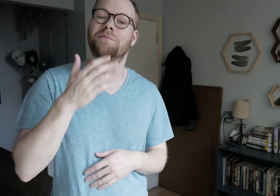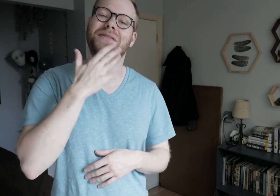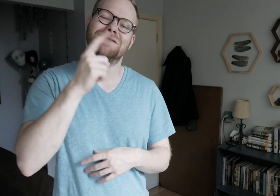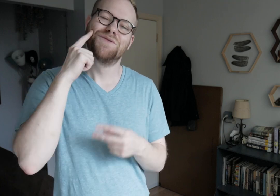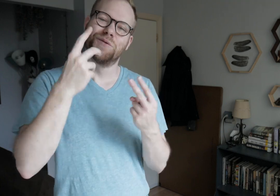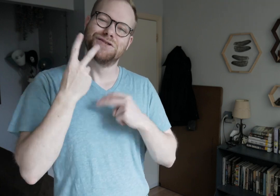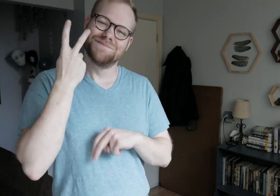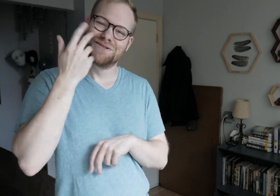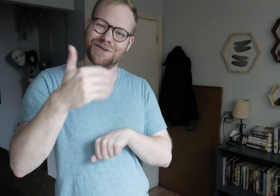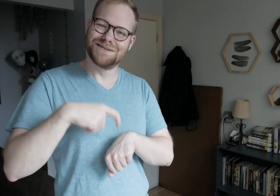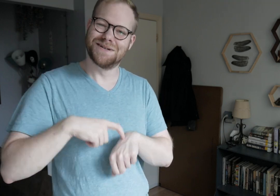Thanks for watching, see you next time.